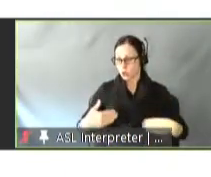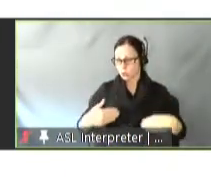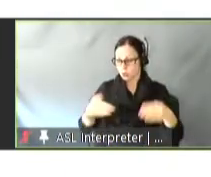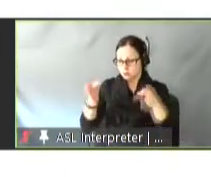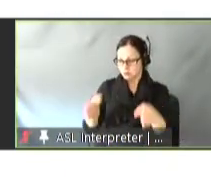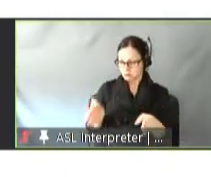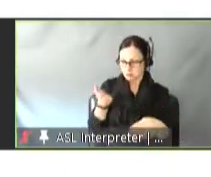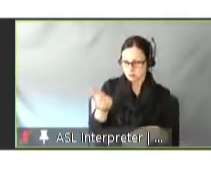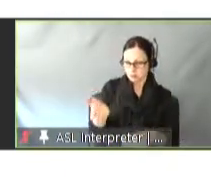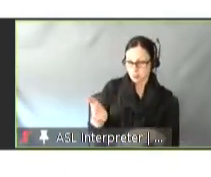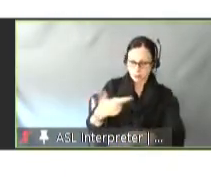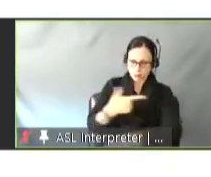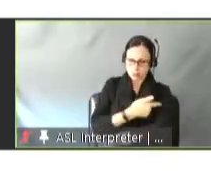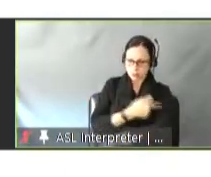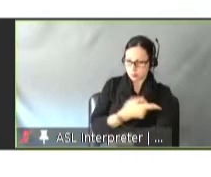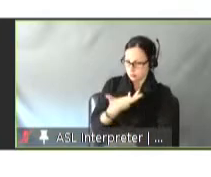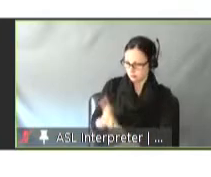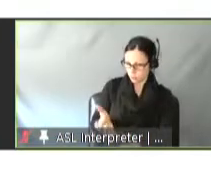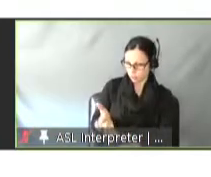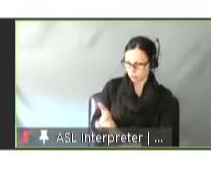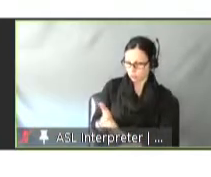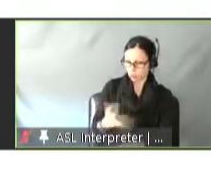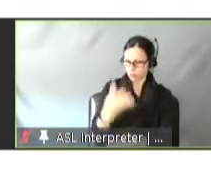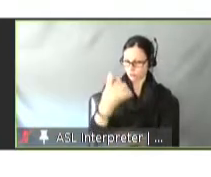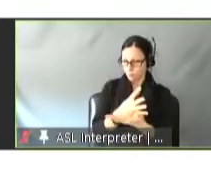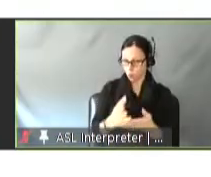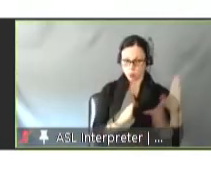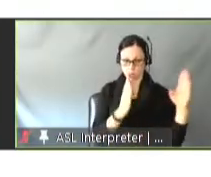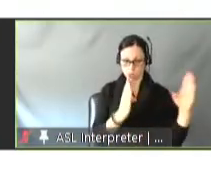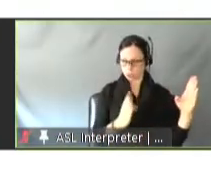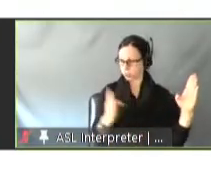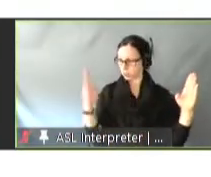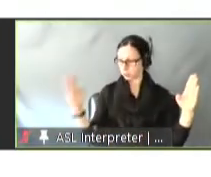doses of vaccines, four weeks apart from each other. That is how you would get the